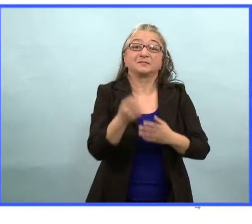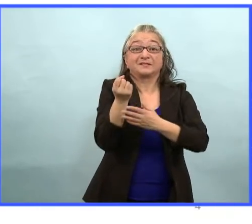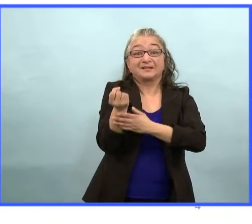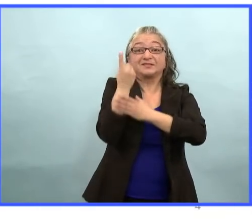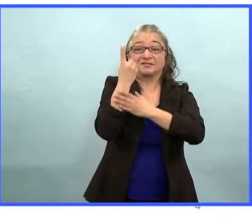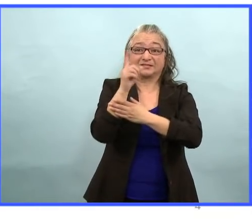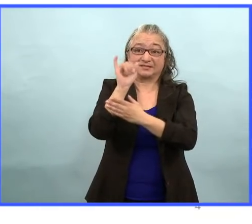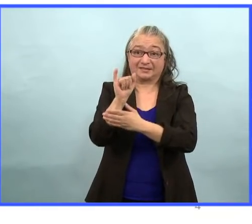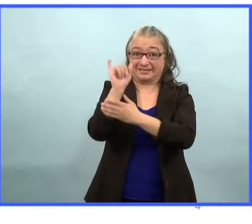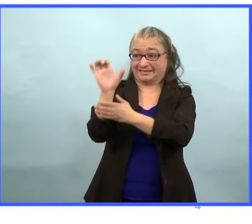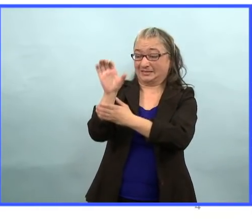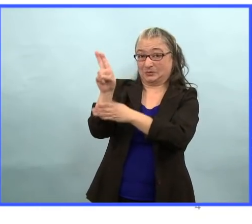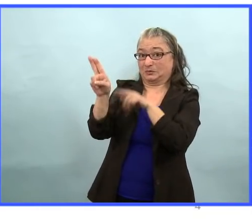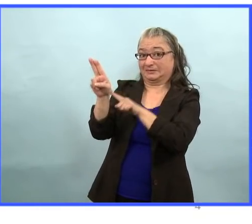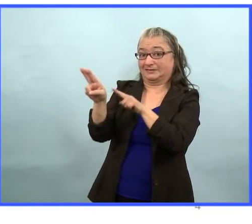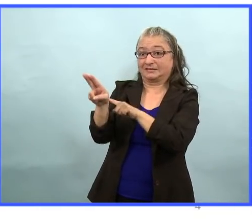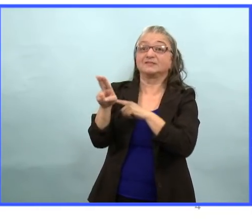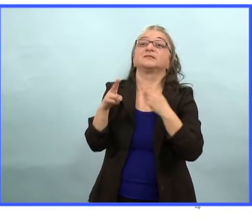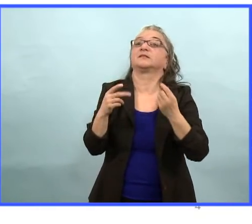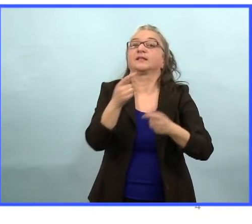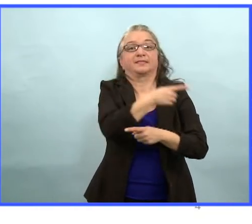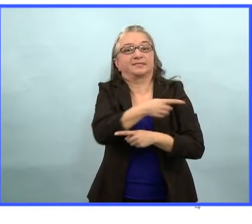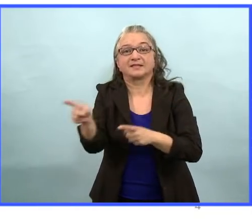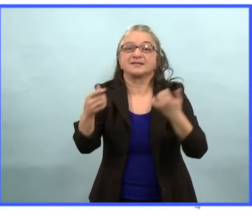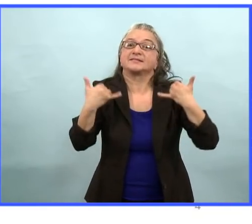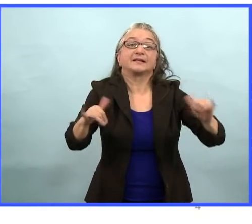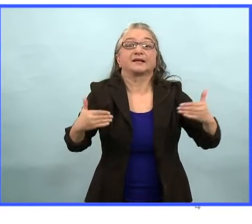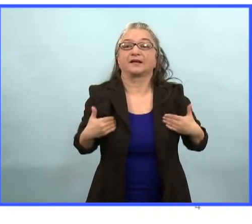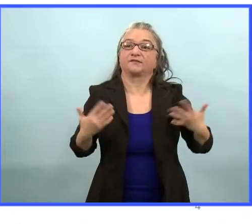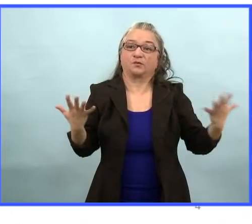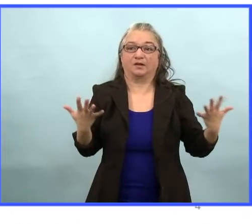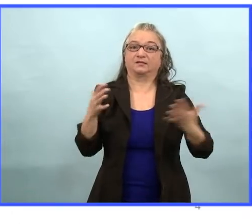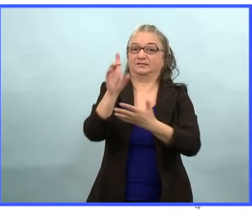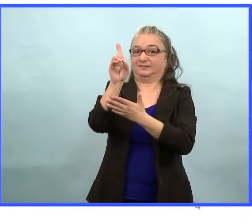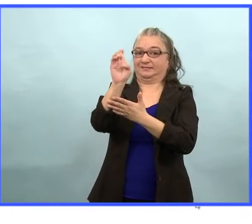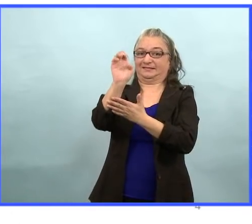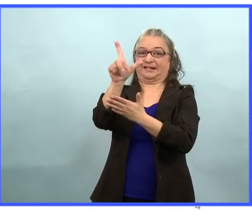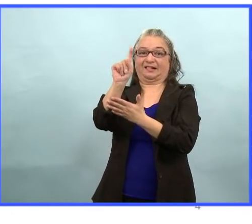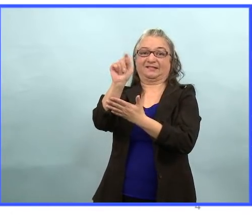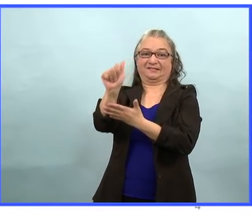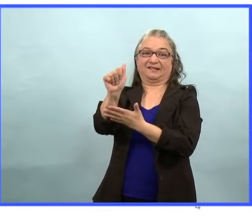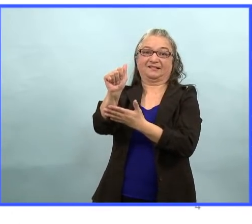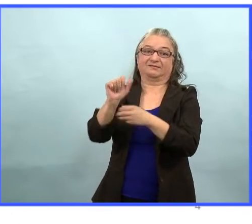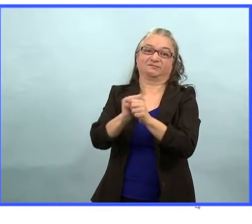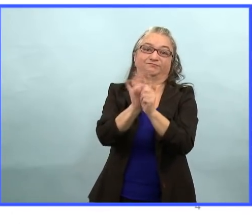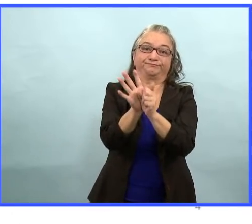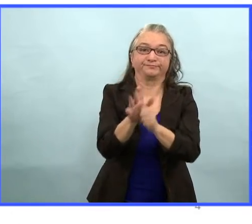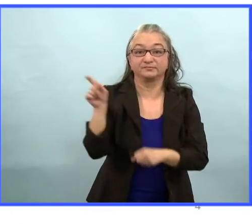were still confirmed to have the delta variant in recent analysis we're seeing that shift